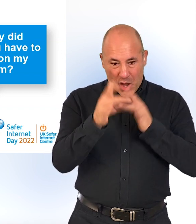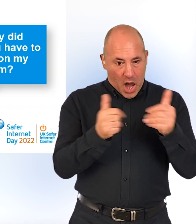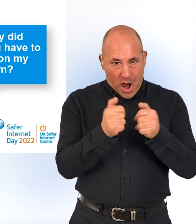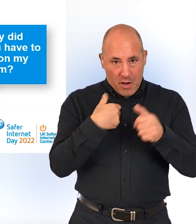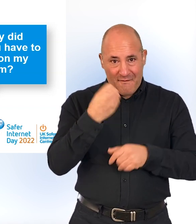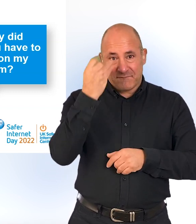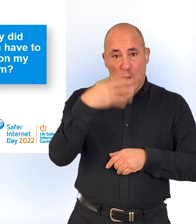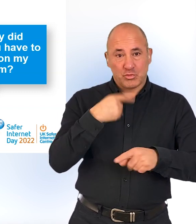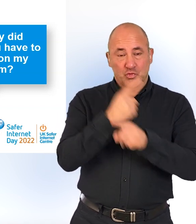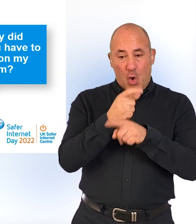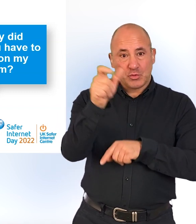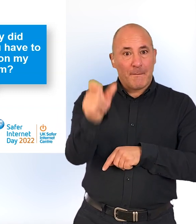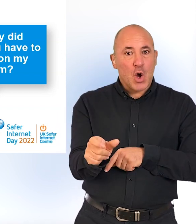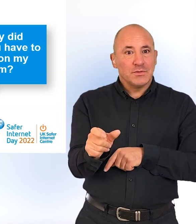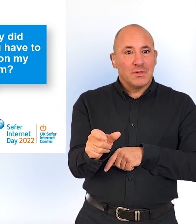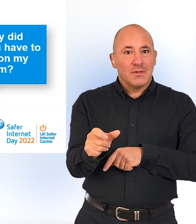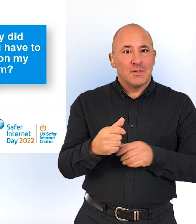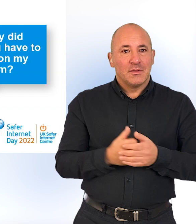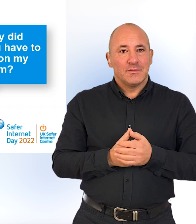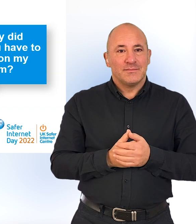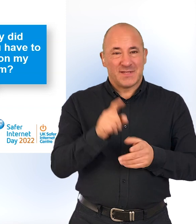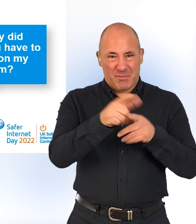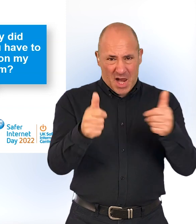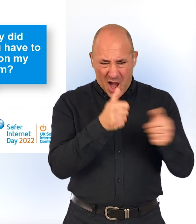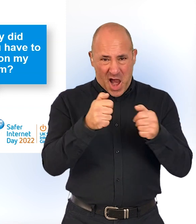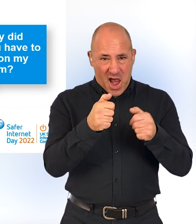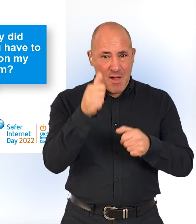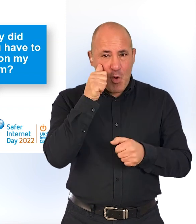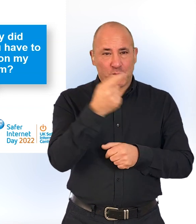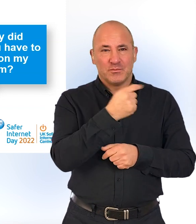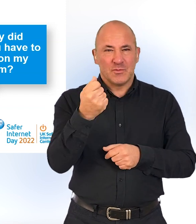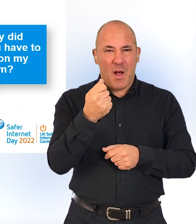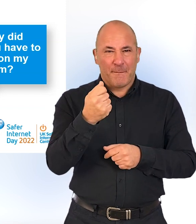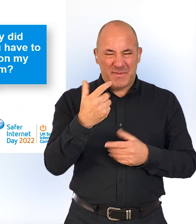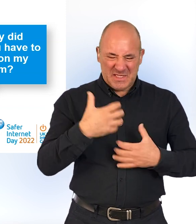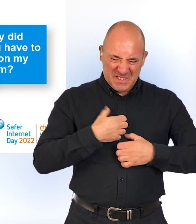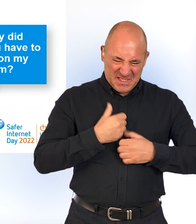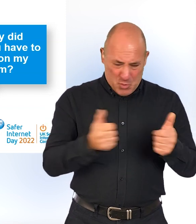that they are talking to another person when online. With games, we know that people can use it to let off steam